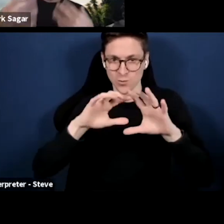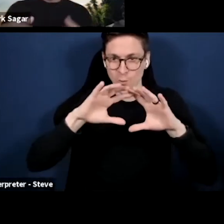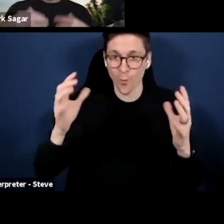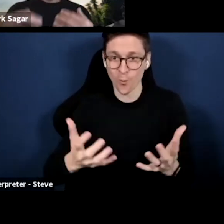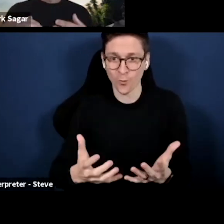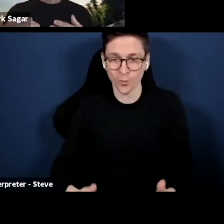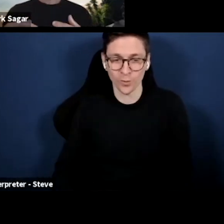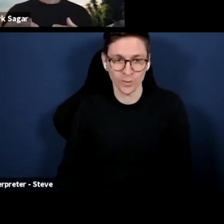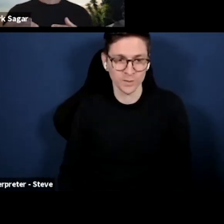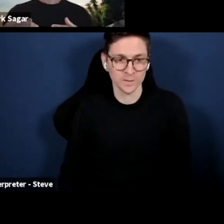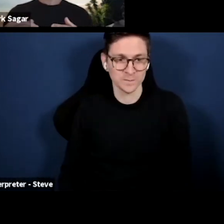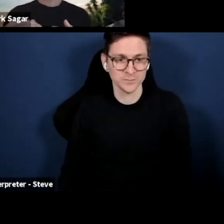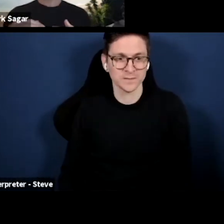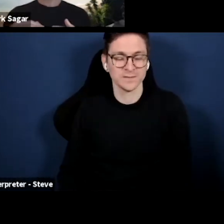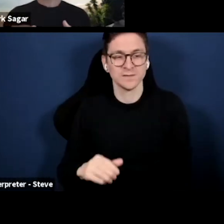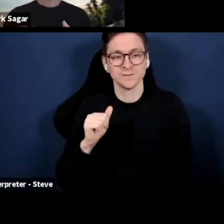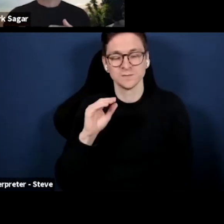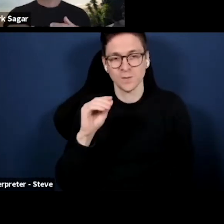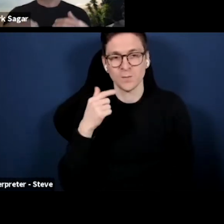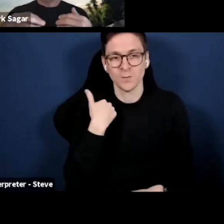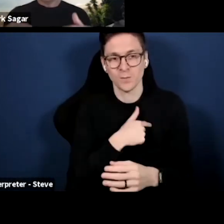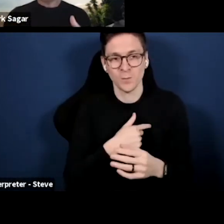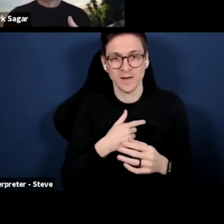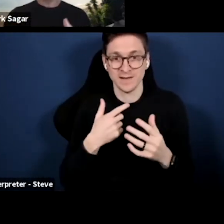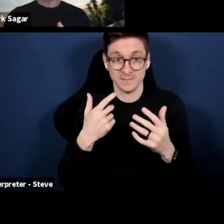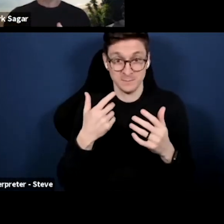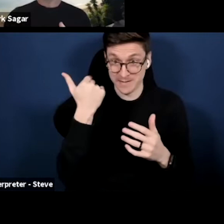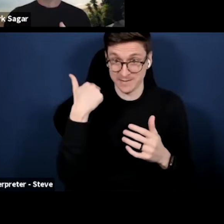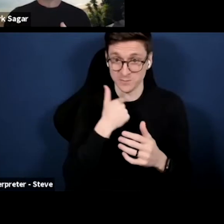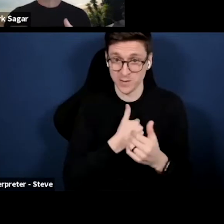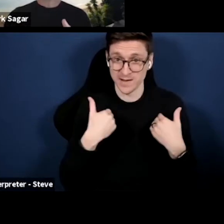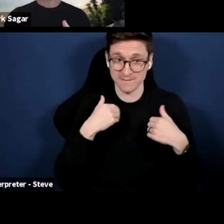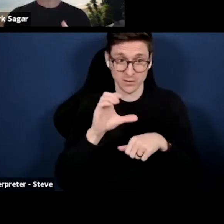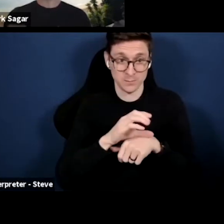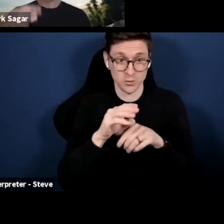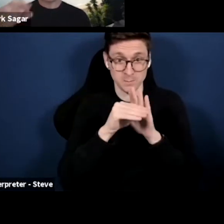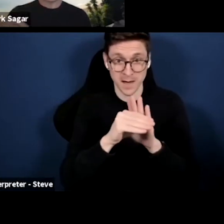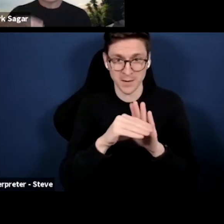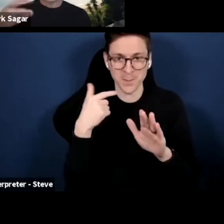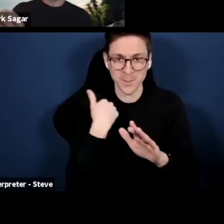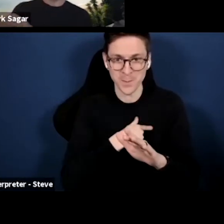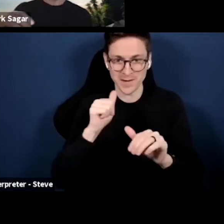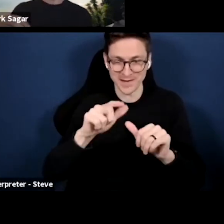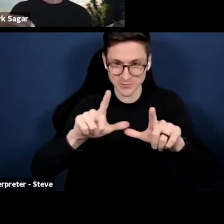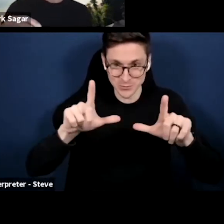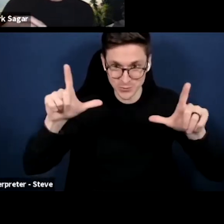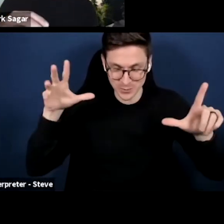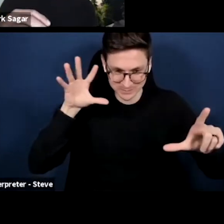developing the models we can zoom in on different aspects and we can take a look at their activities